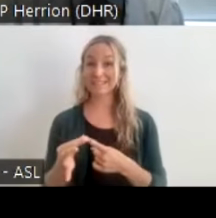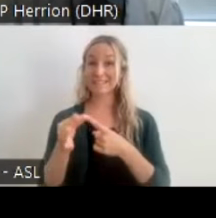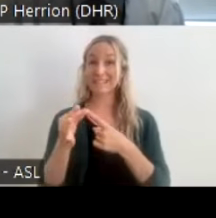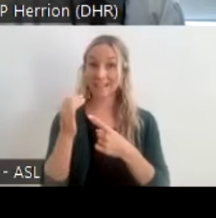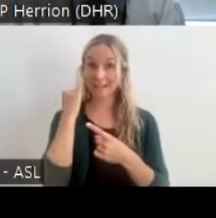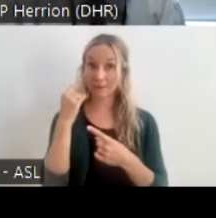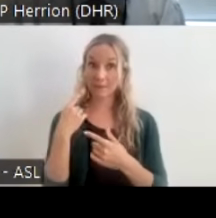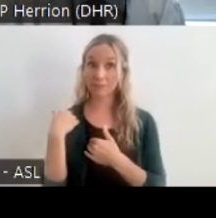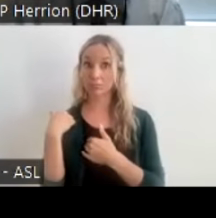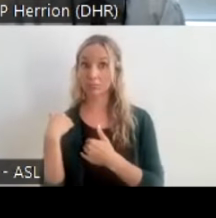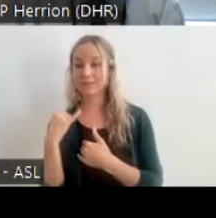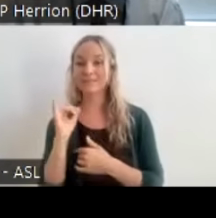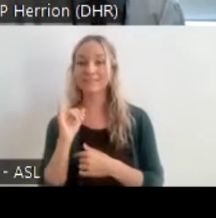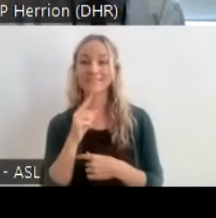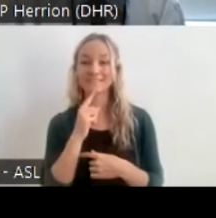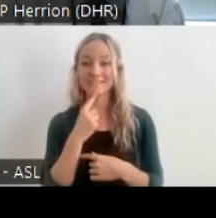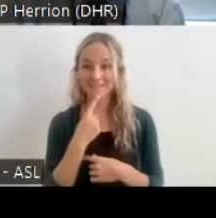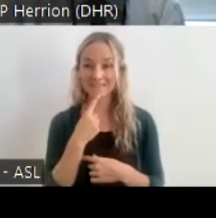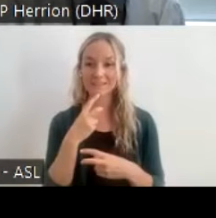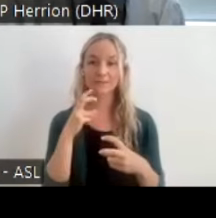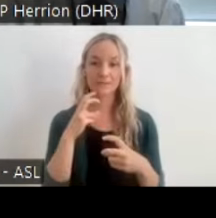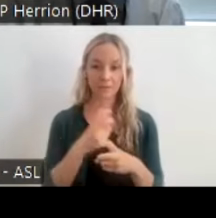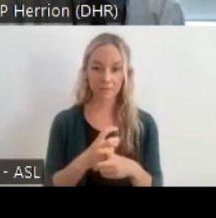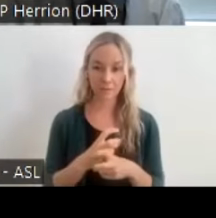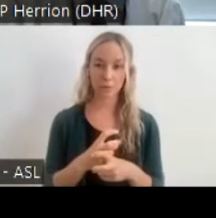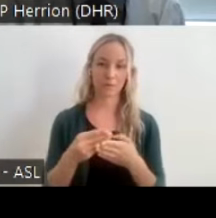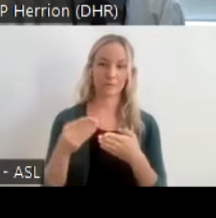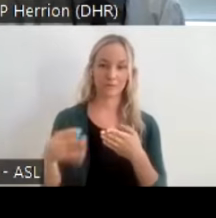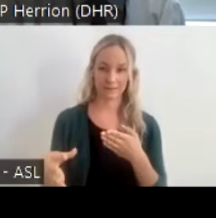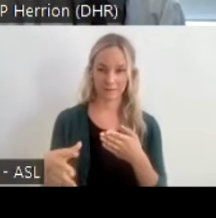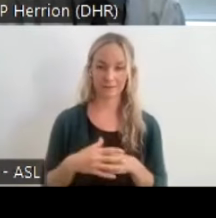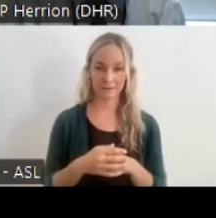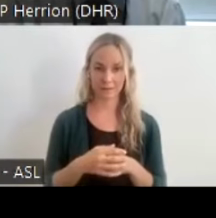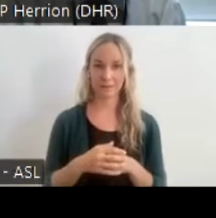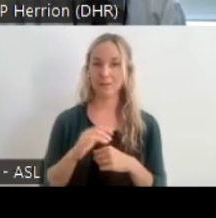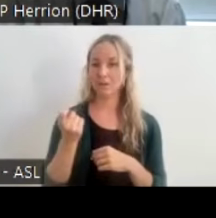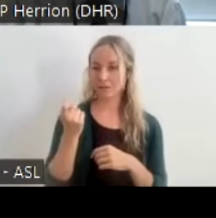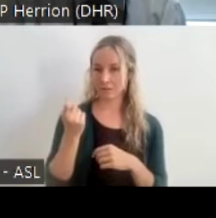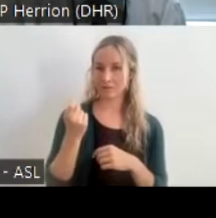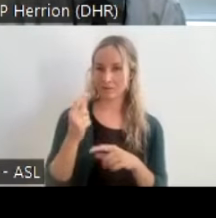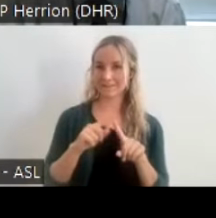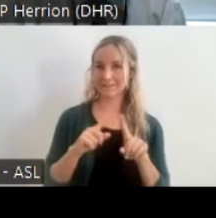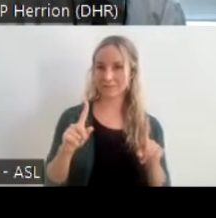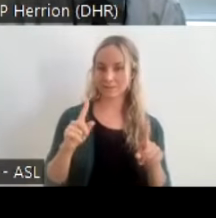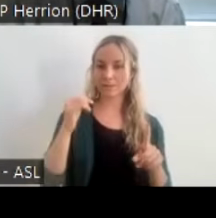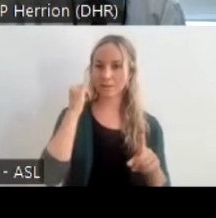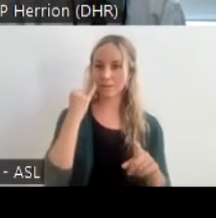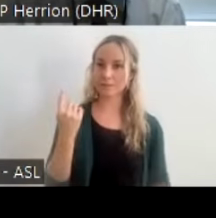expense, So there's a distinction when something's being asked in the way of auxiliary aid or service,